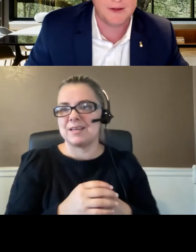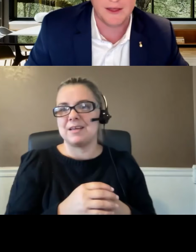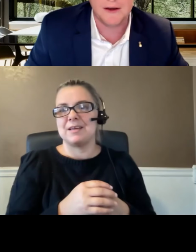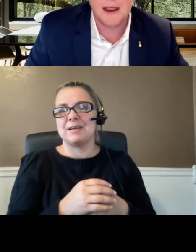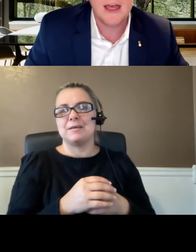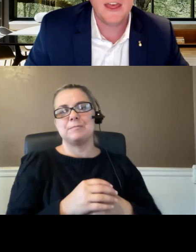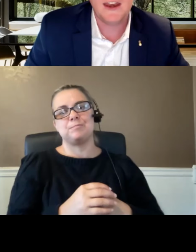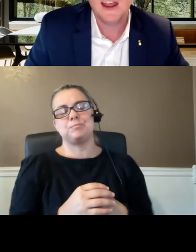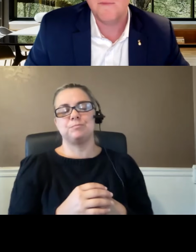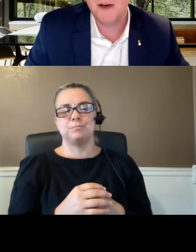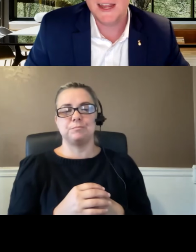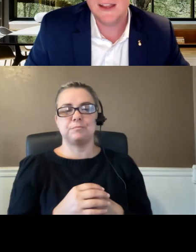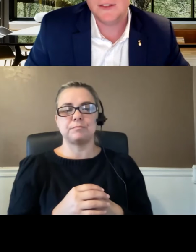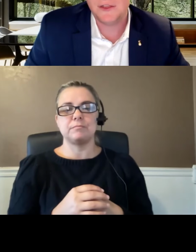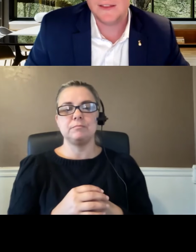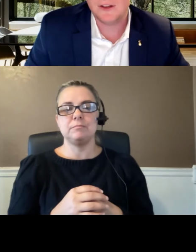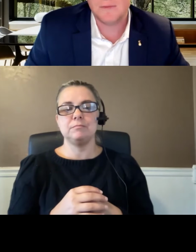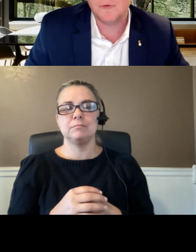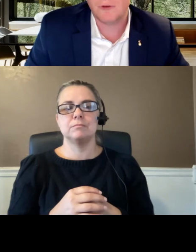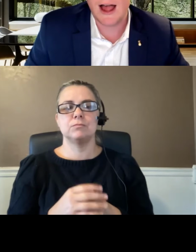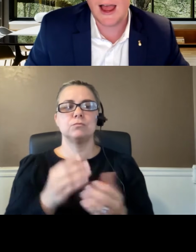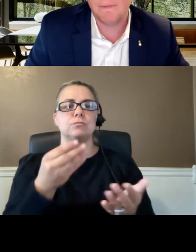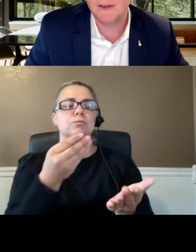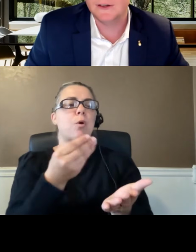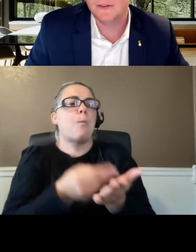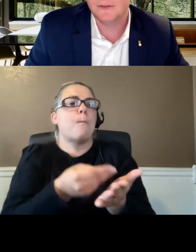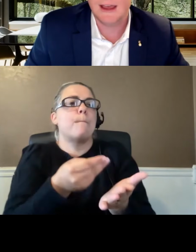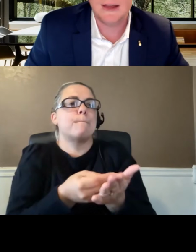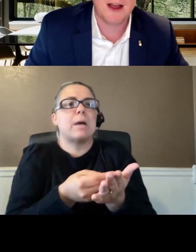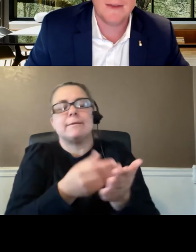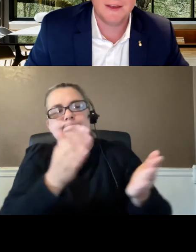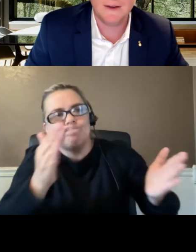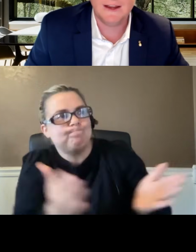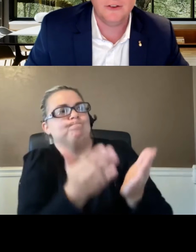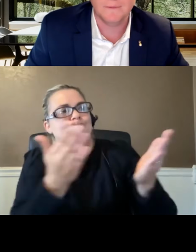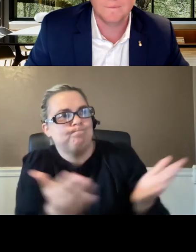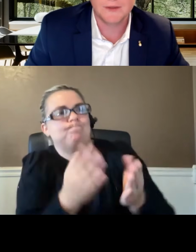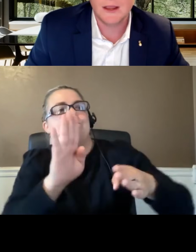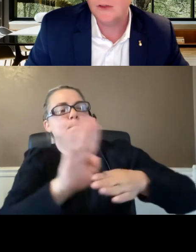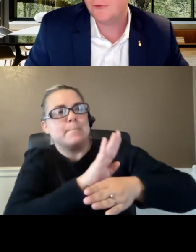talking about that, that money is the thing that's going to drive business and drive innovation. So